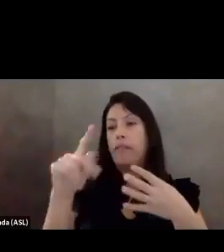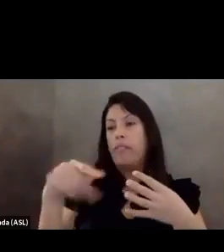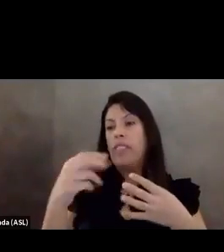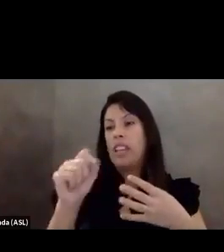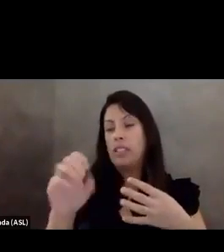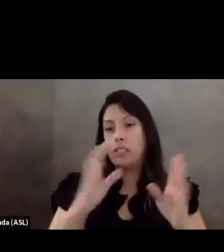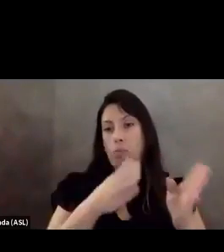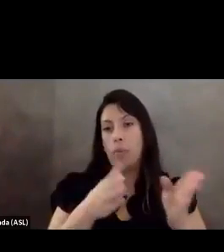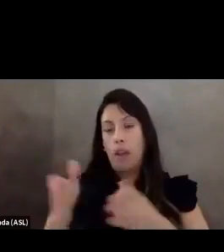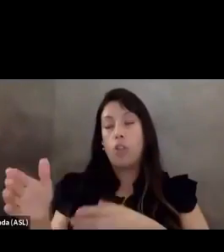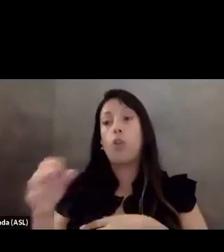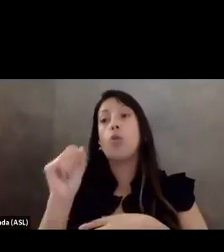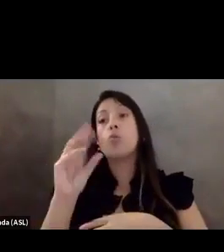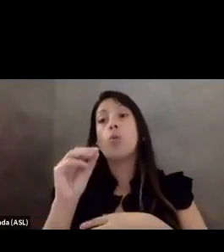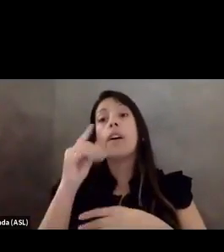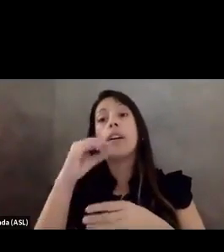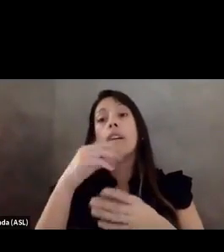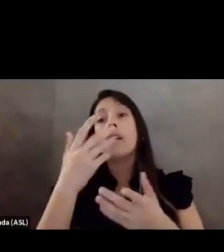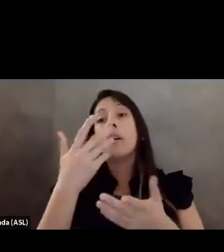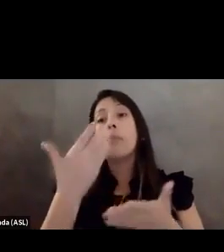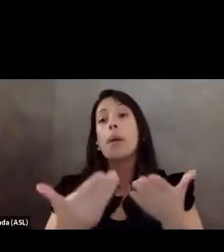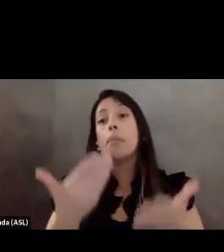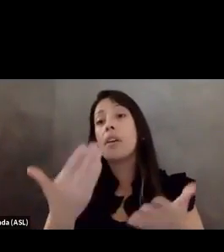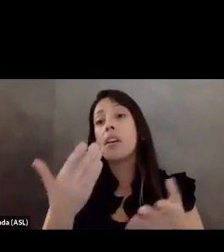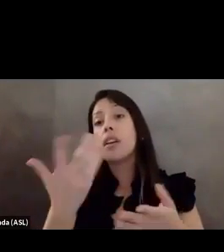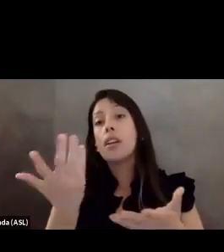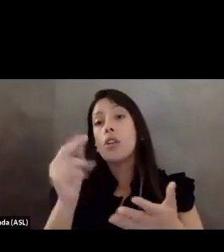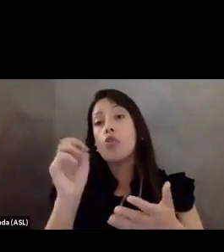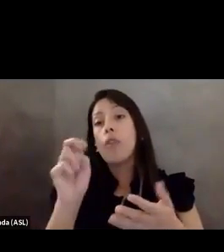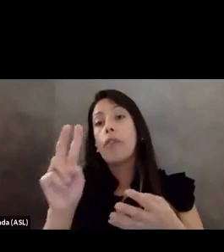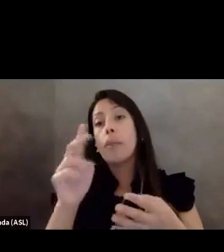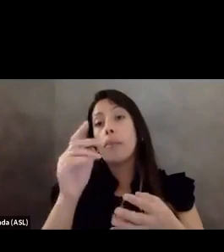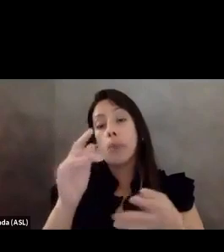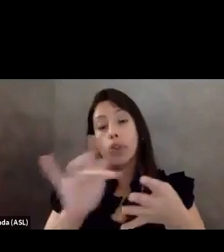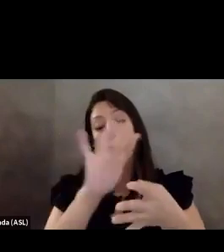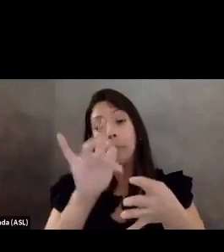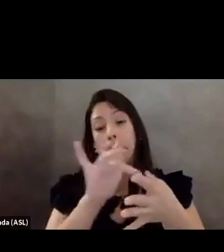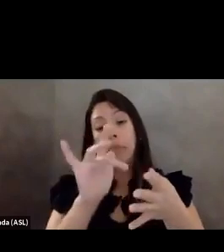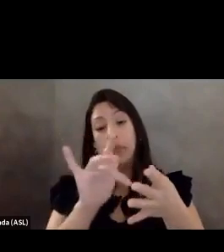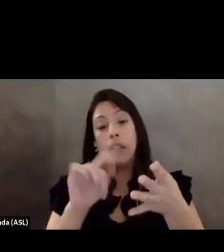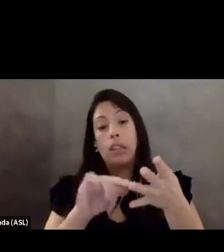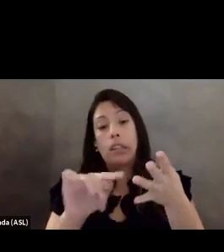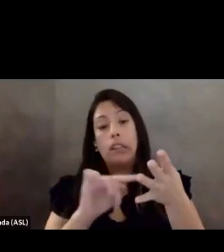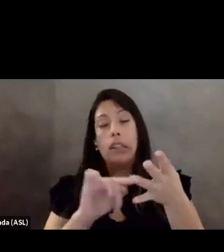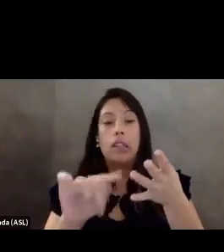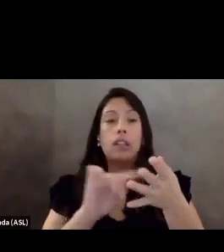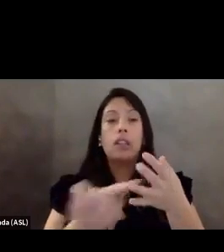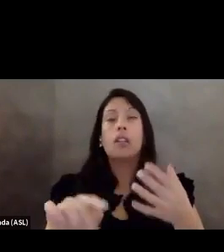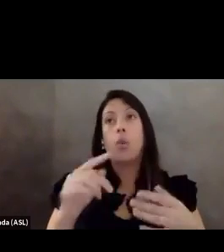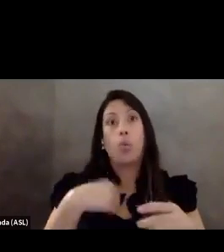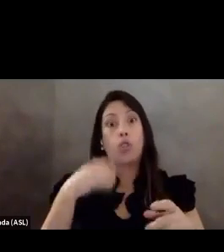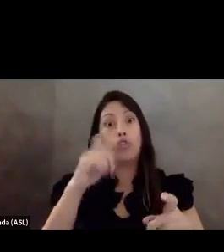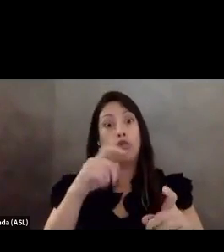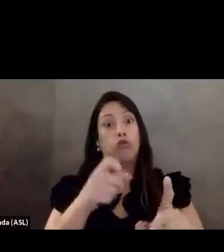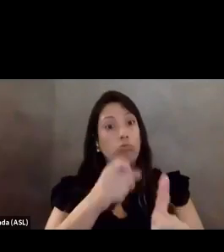by, let's say, mid November, in the last two weeks in November, we should really be hitting our target of closer to five hundred test today.